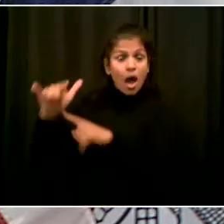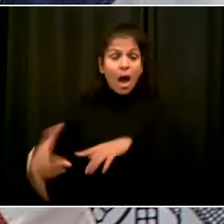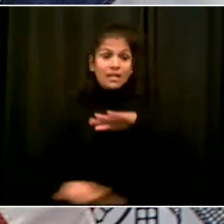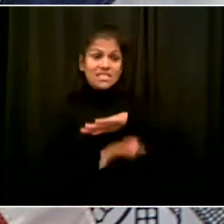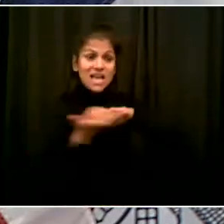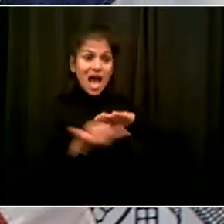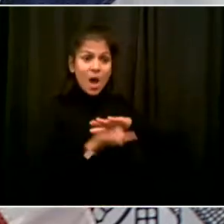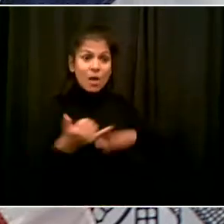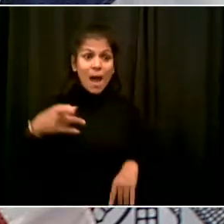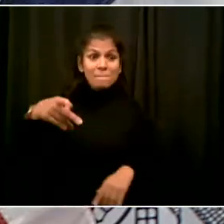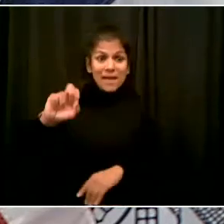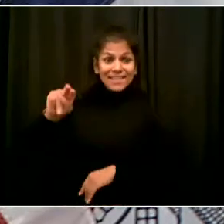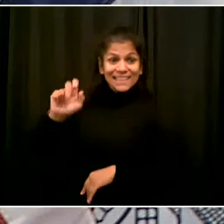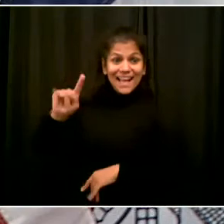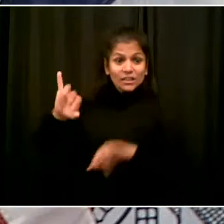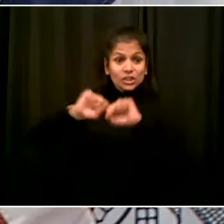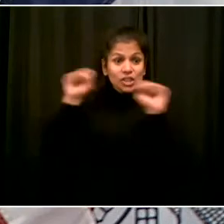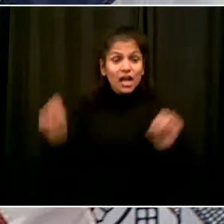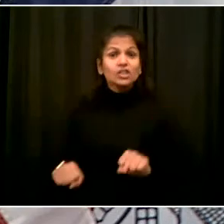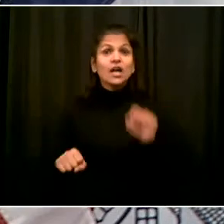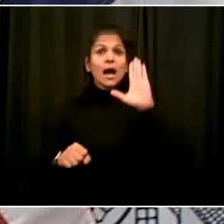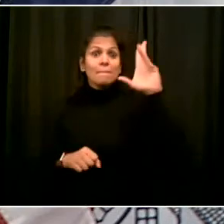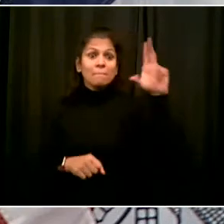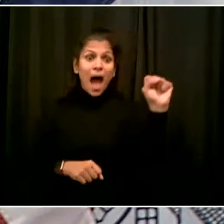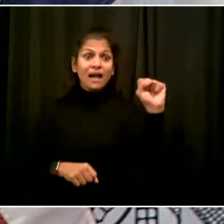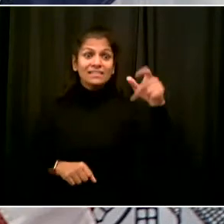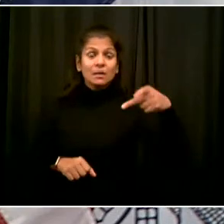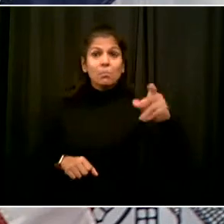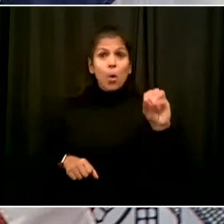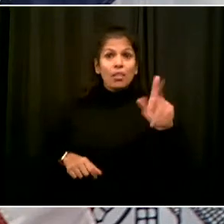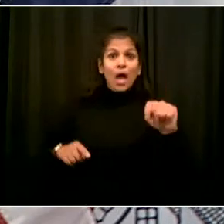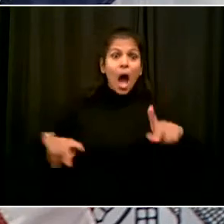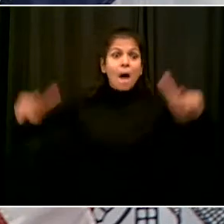GERST. Reporter: I WANT TO THANK